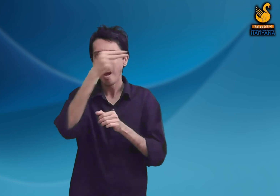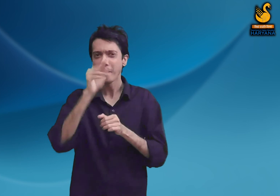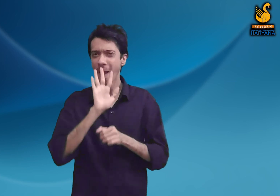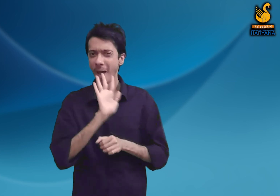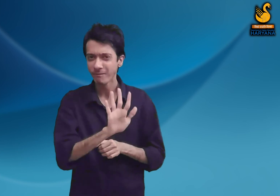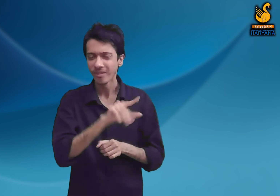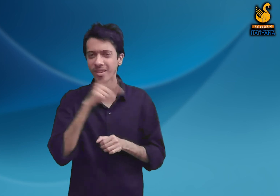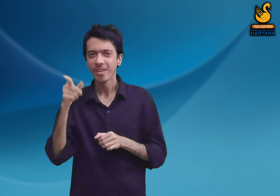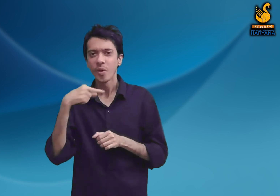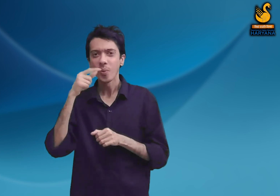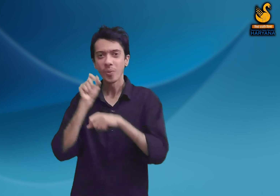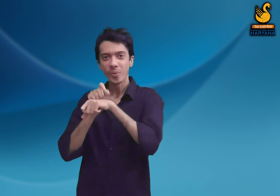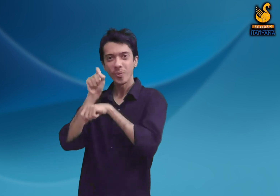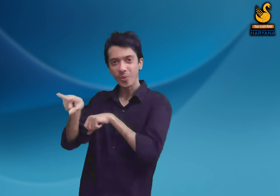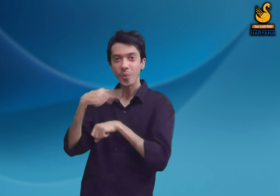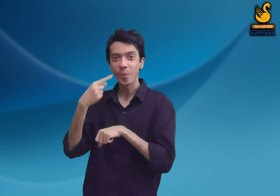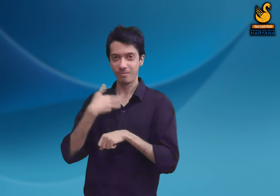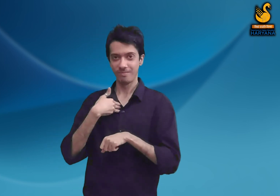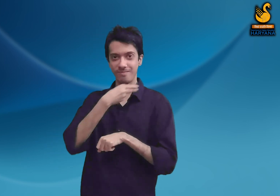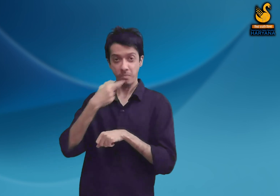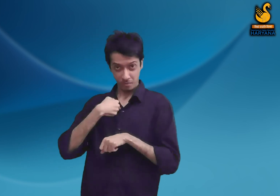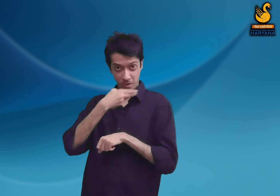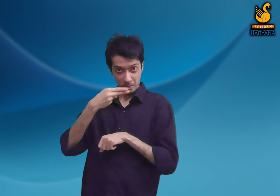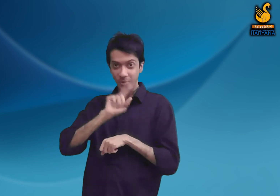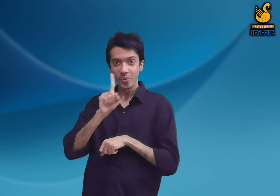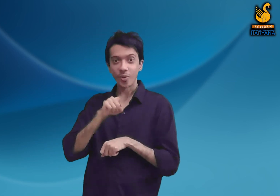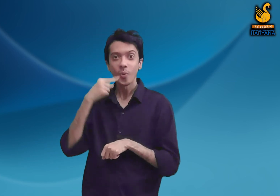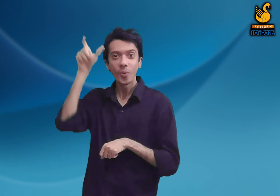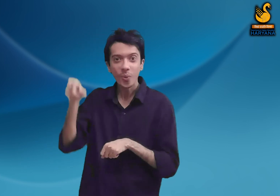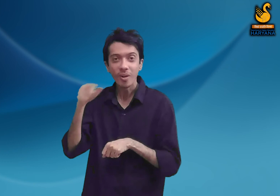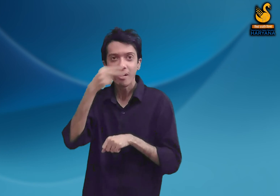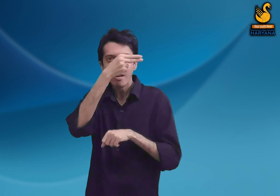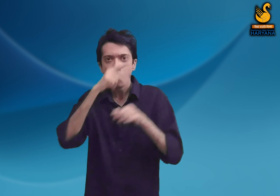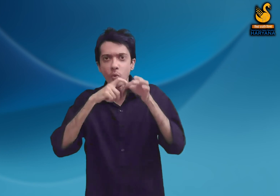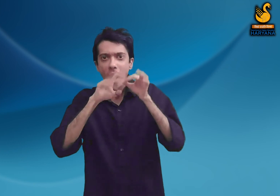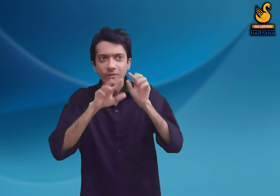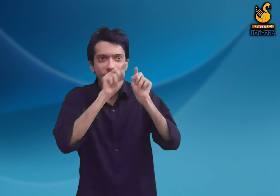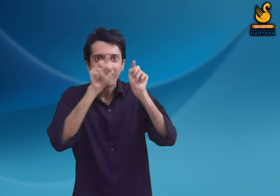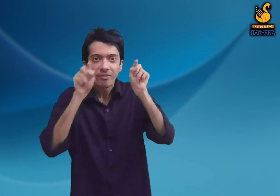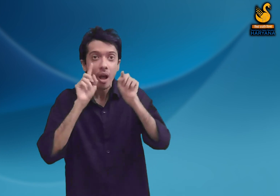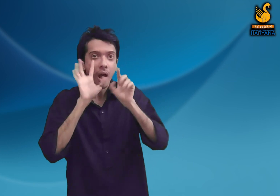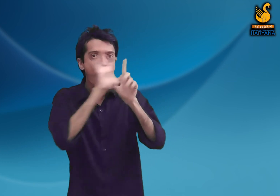that we need to follow the details given in the question for both sender and receiver. We will not put our details.